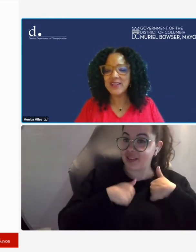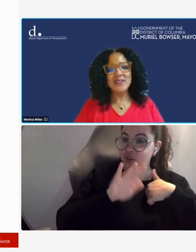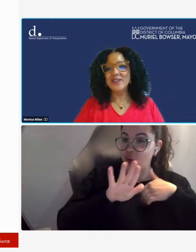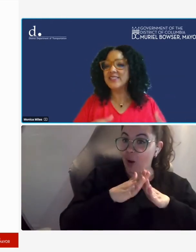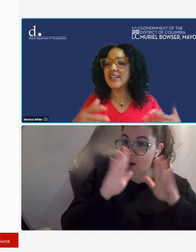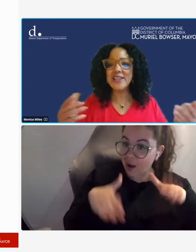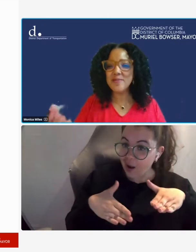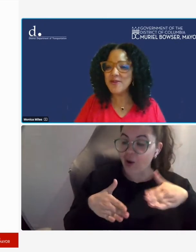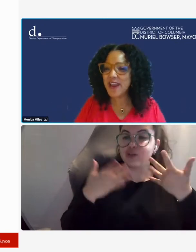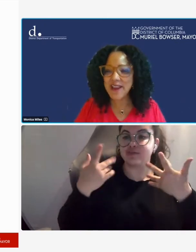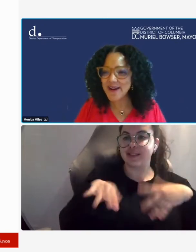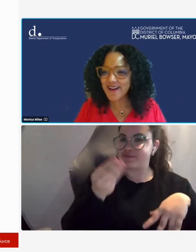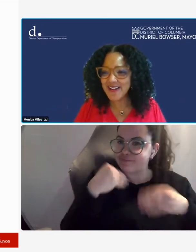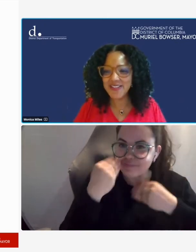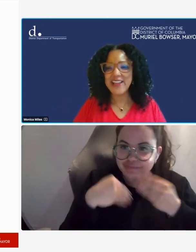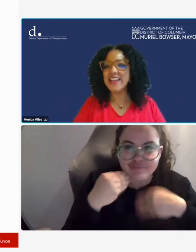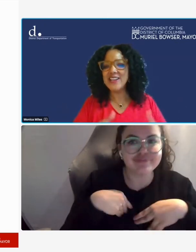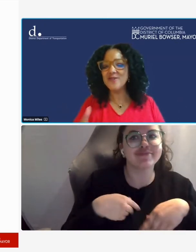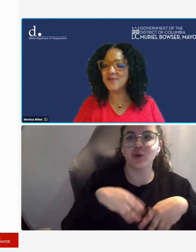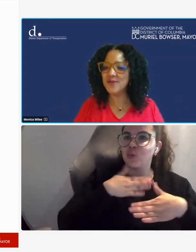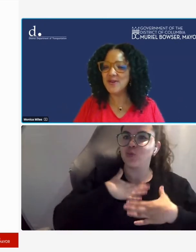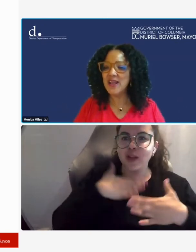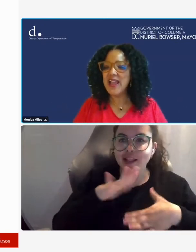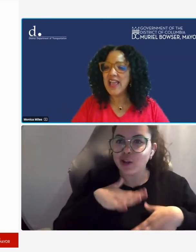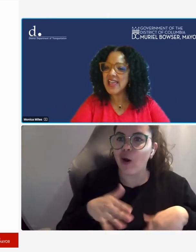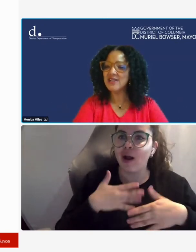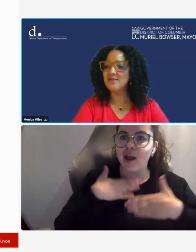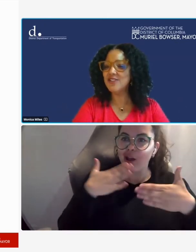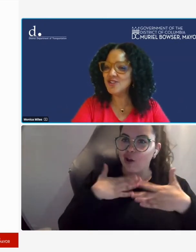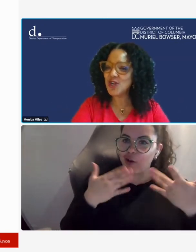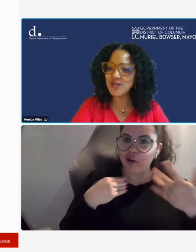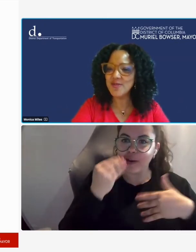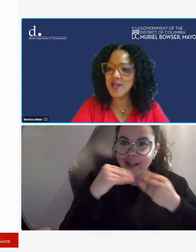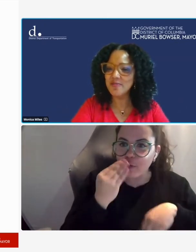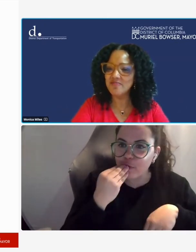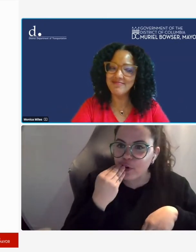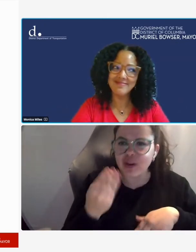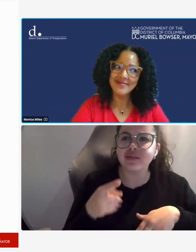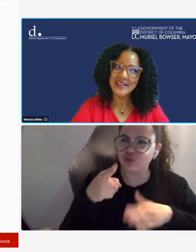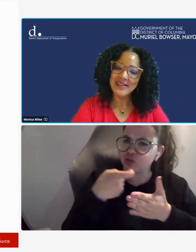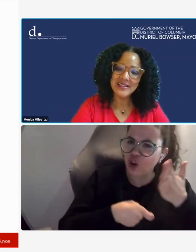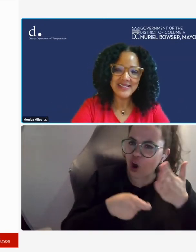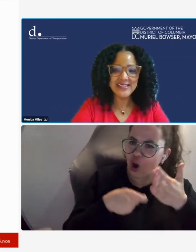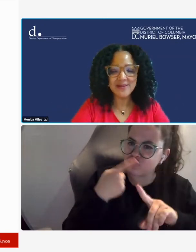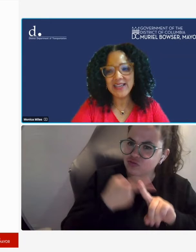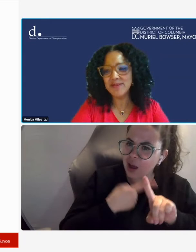they're sucking up your air they're eating your food and do you charge them rent sometimes you